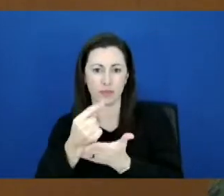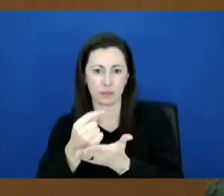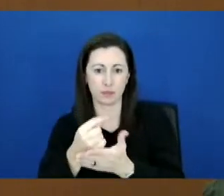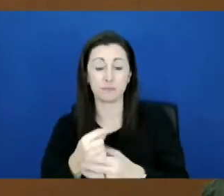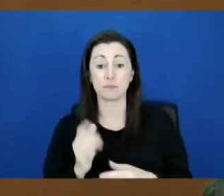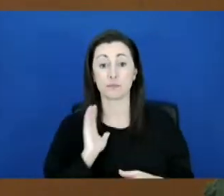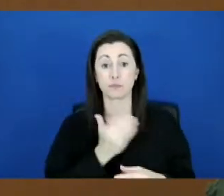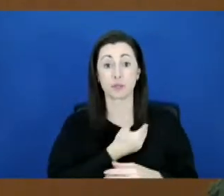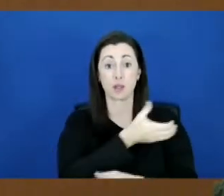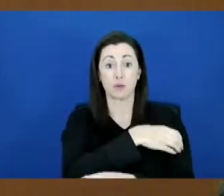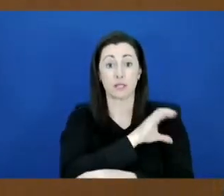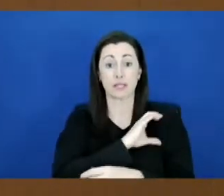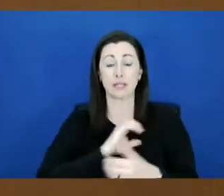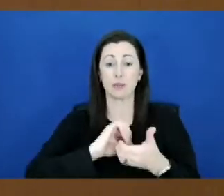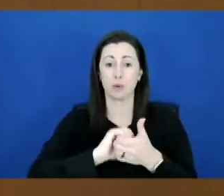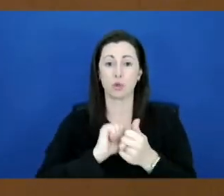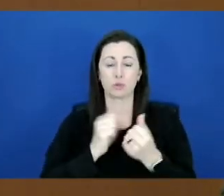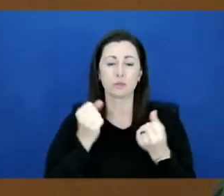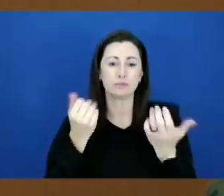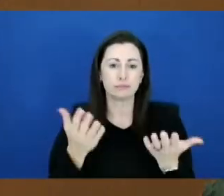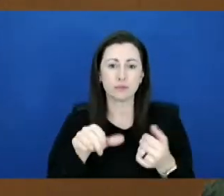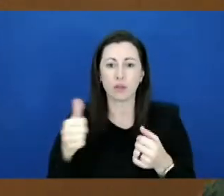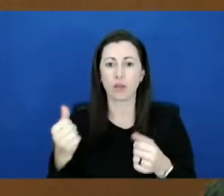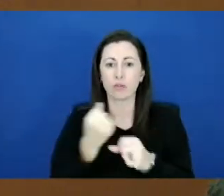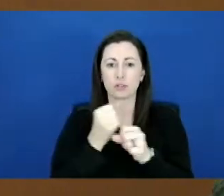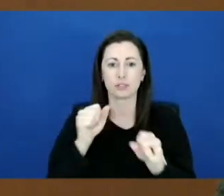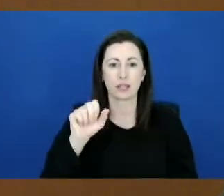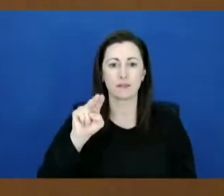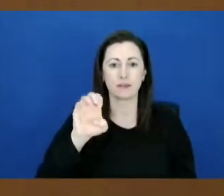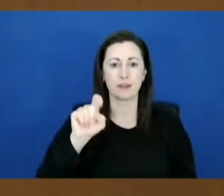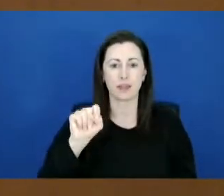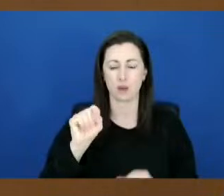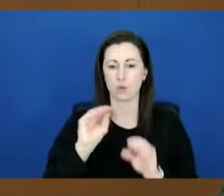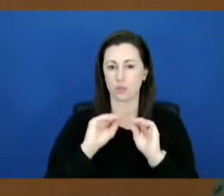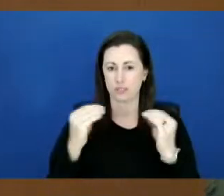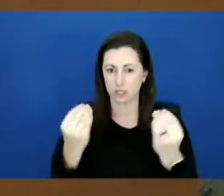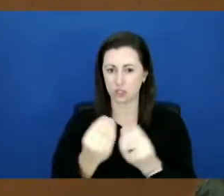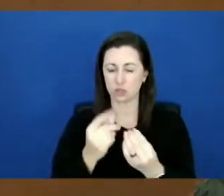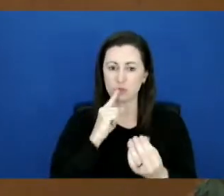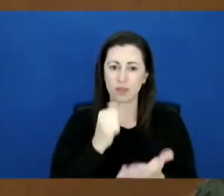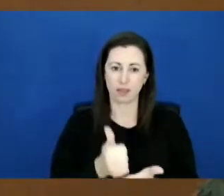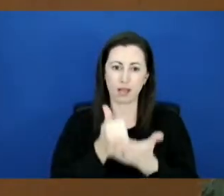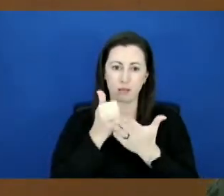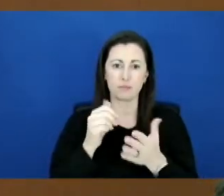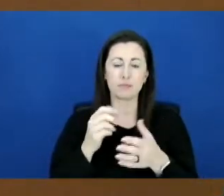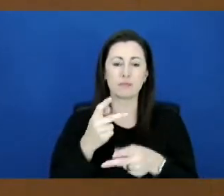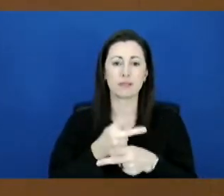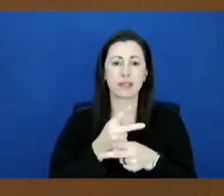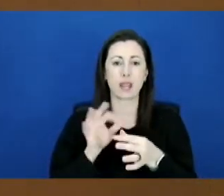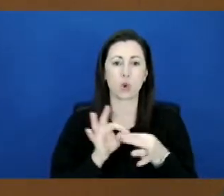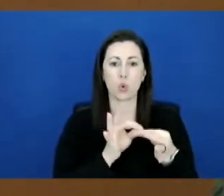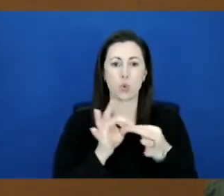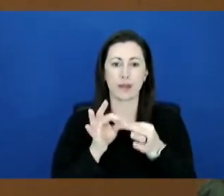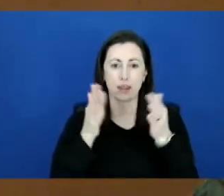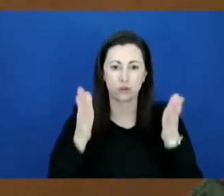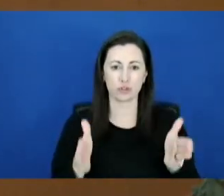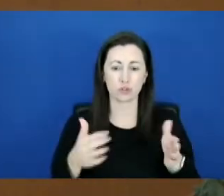THOSE SEEKING THERAPY. AND AT OUR CLINIC, WE'RE REALLY FORTUNATE TO PARTNER WITH SO